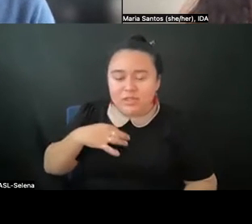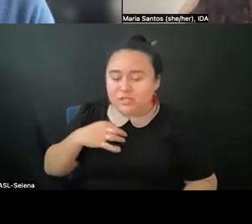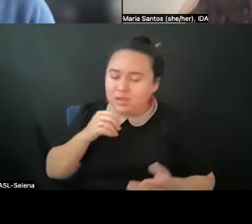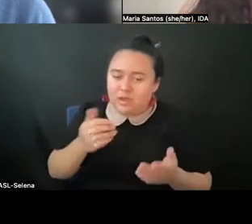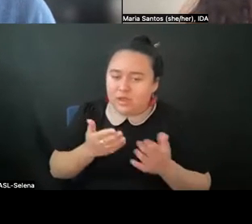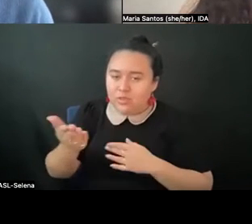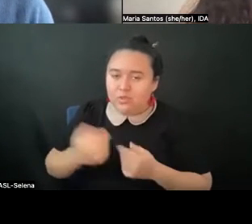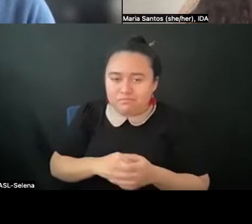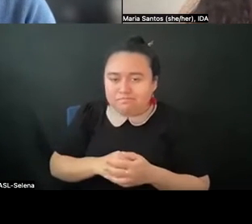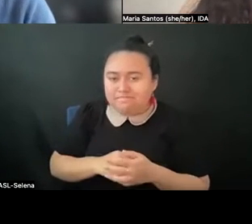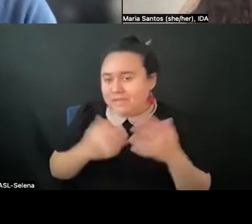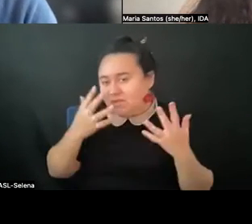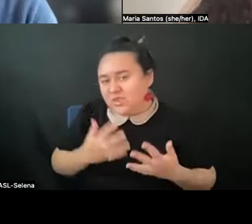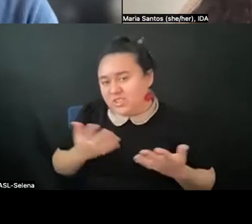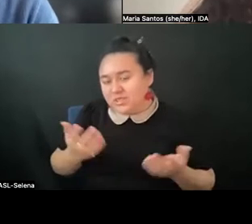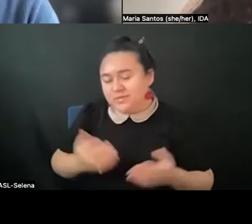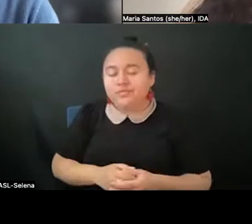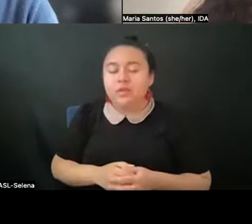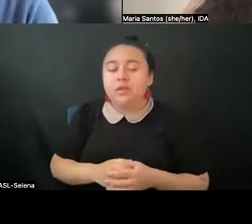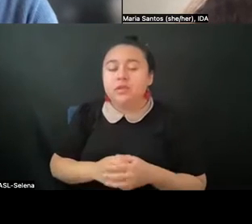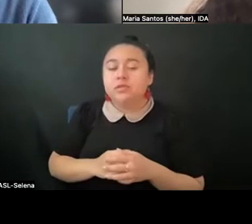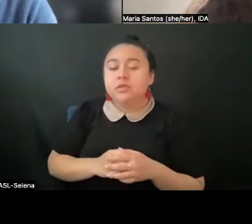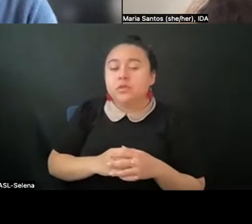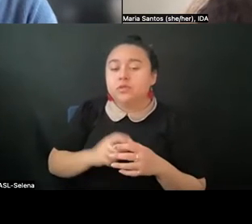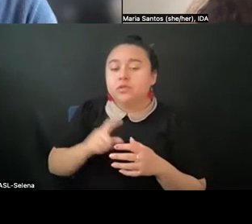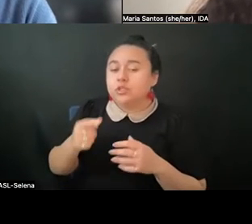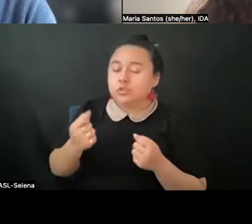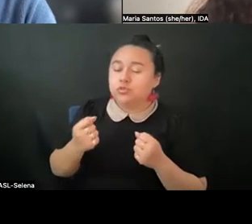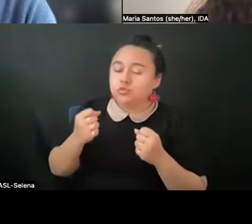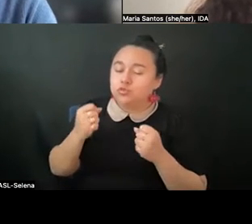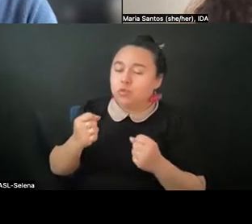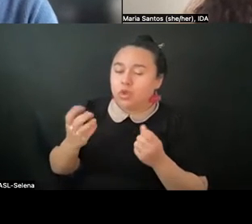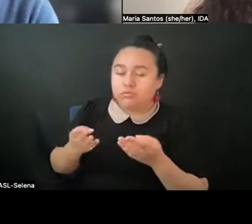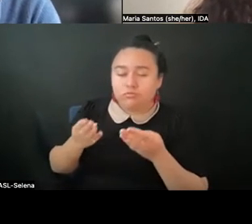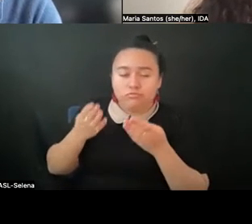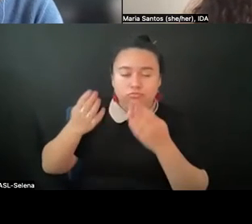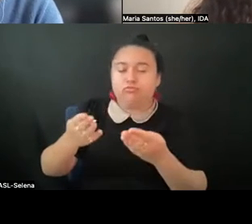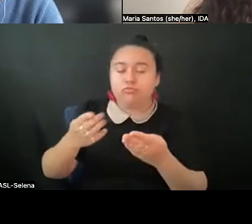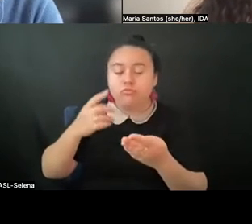So, I would just strongly consider checking out the eligibility before the April 4th deadline and